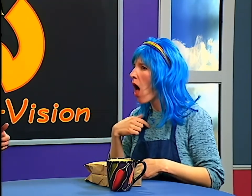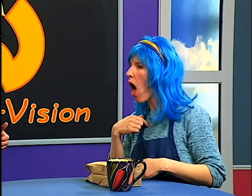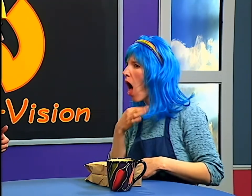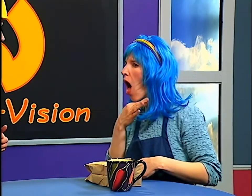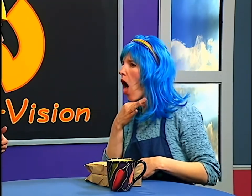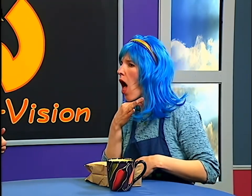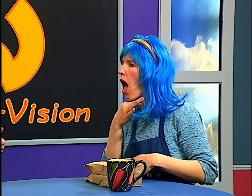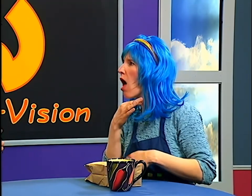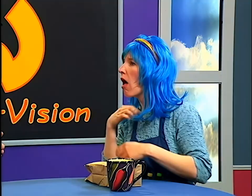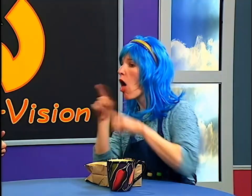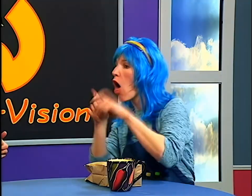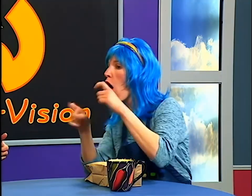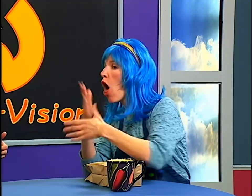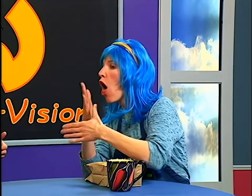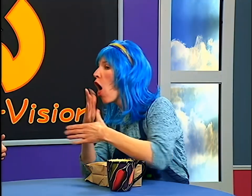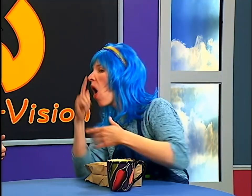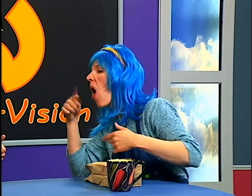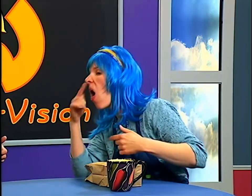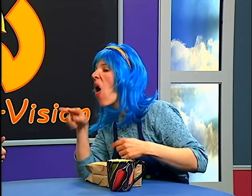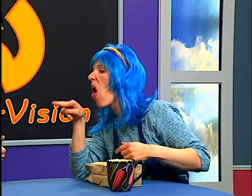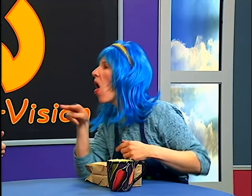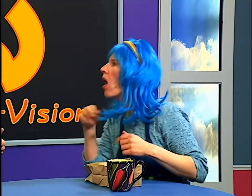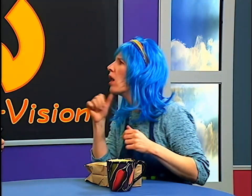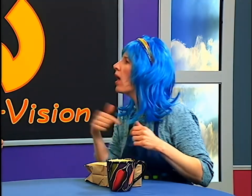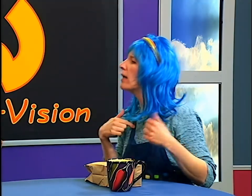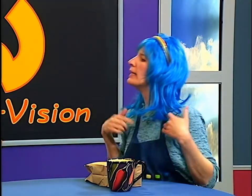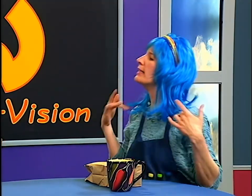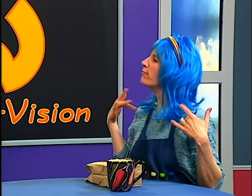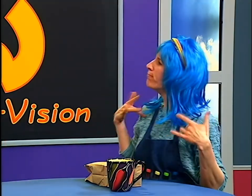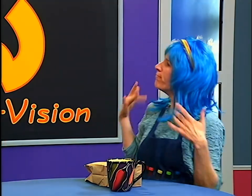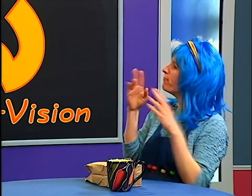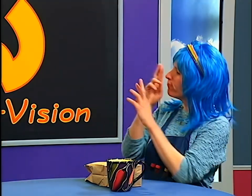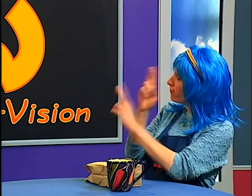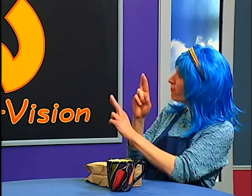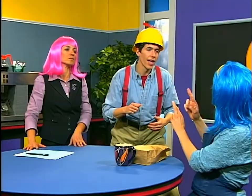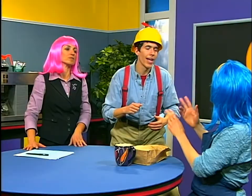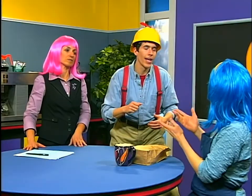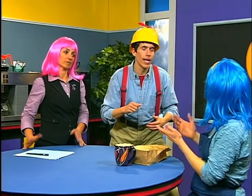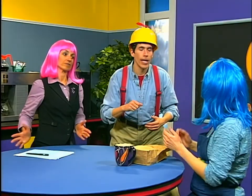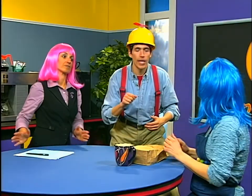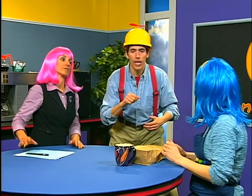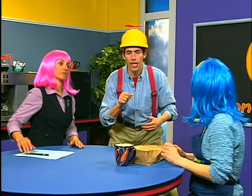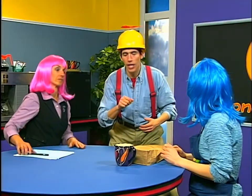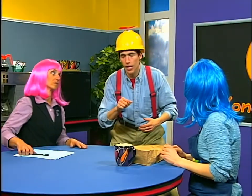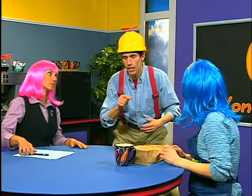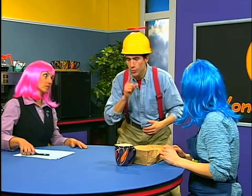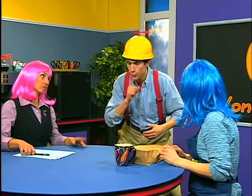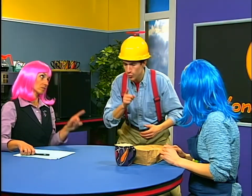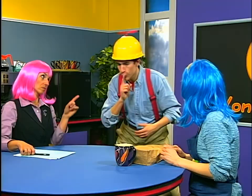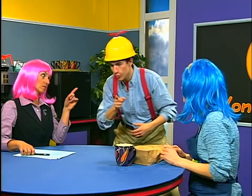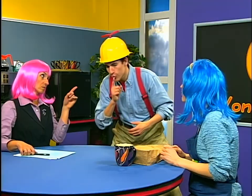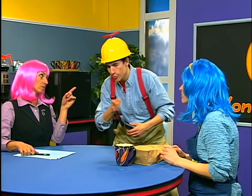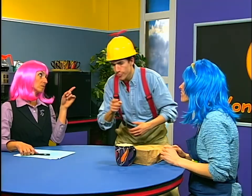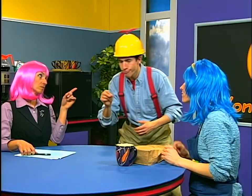ALL RIGHT! UH, WAIT JUST A MINUTE-- A DRYER? A DRYER'S NOT CONNECTED TO WATER.